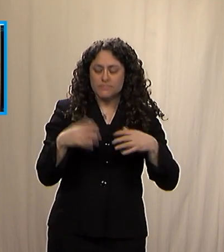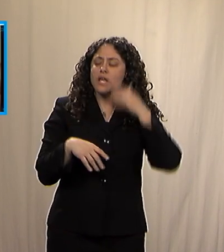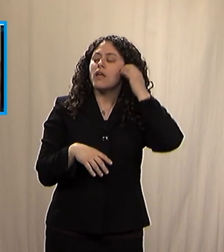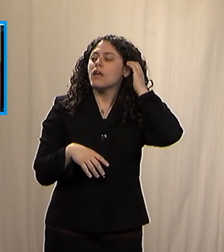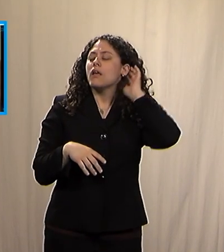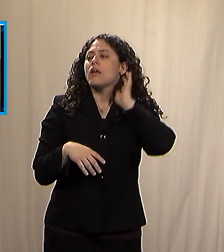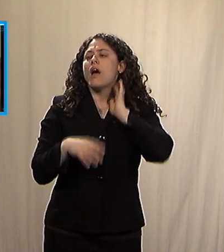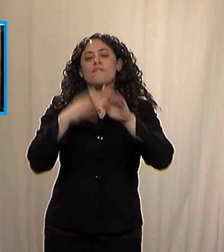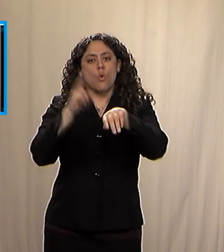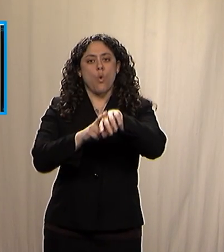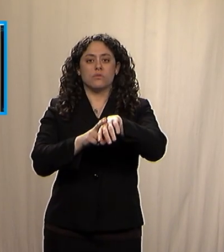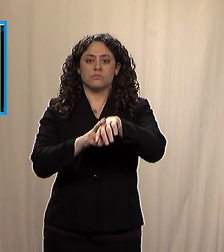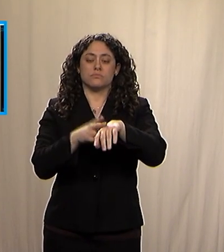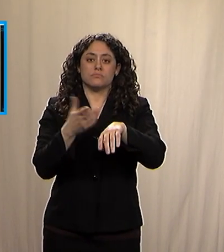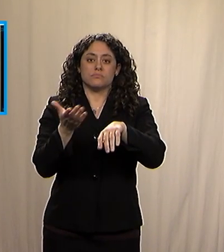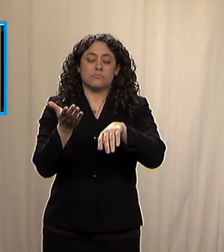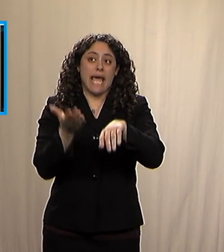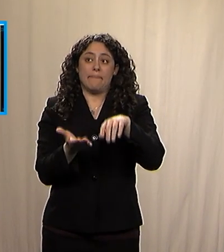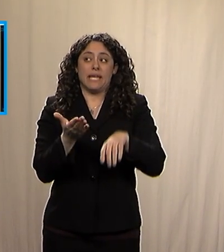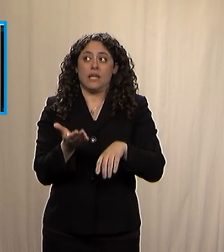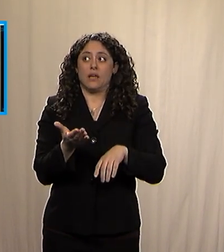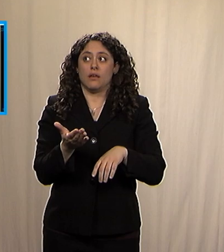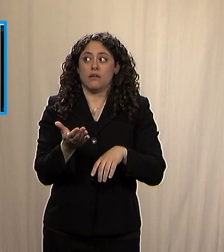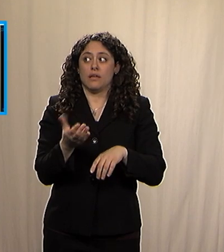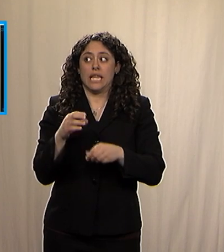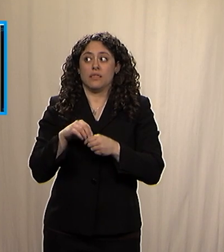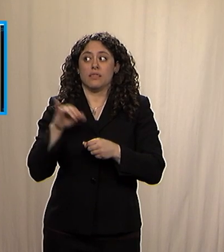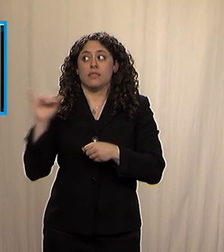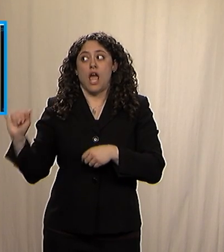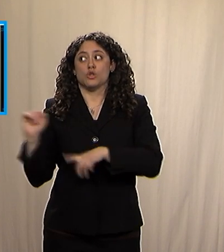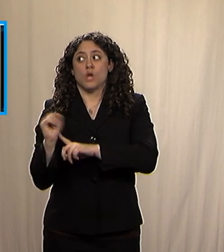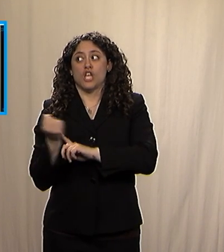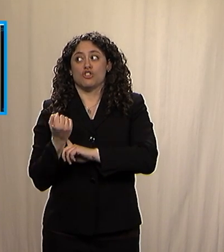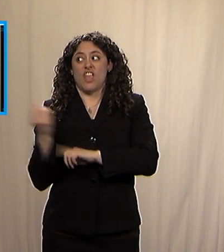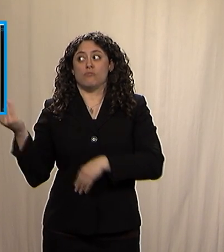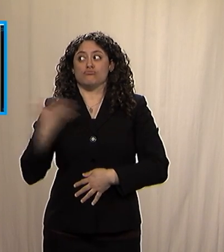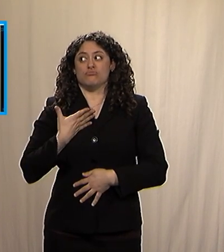But I feel that my role space needs to be a different way.